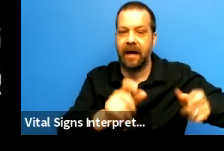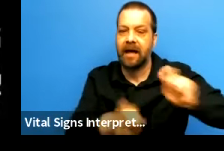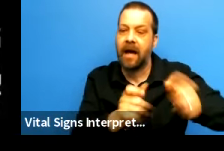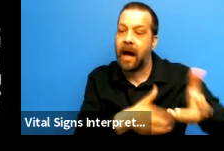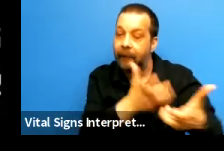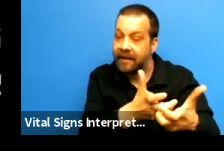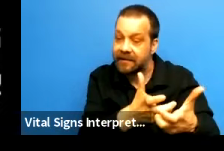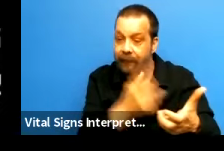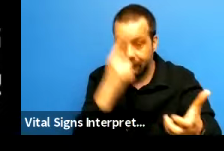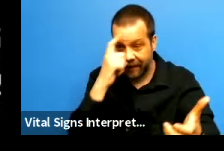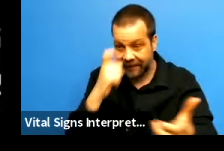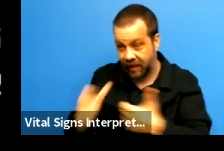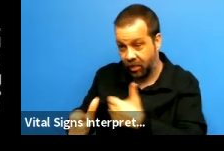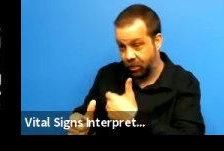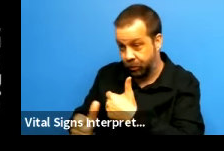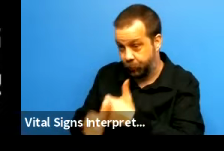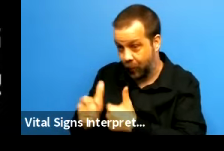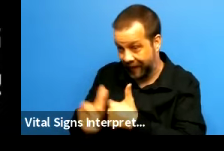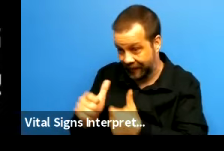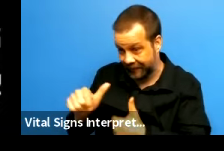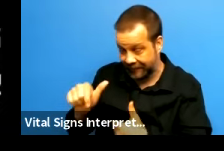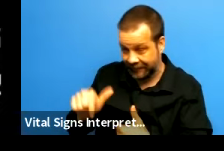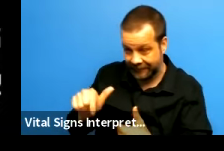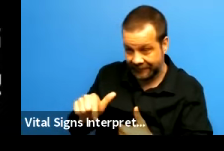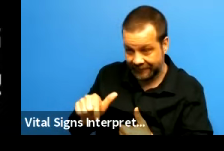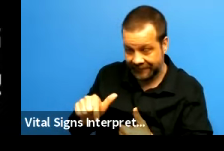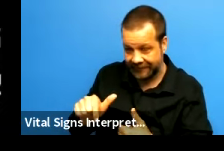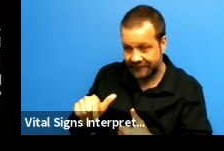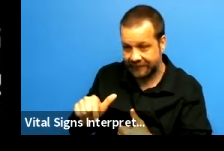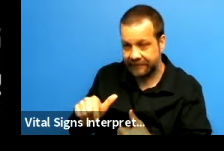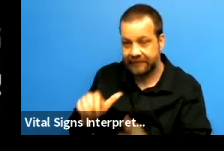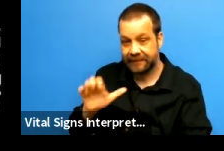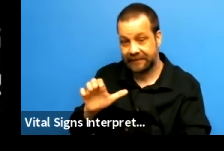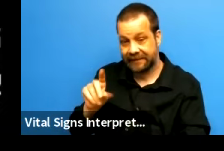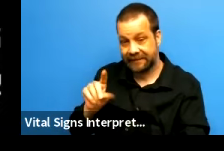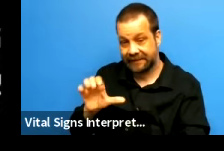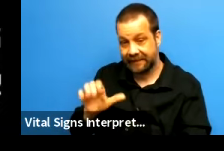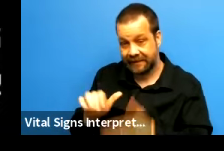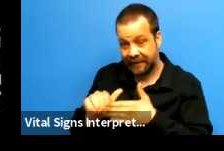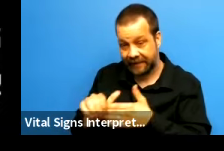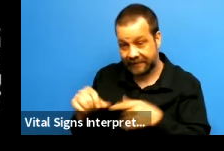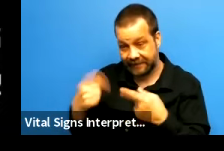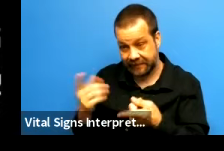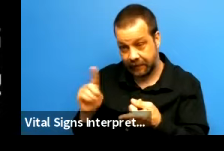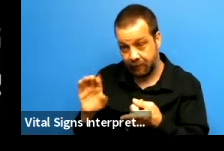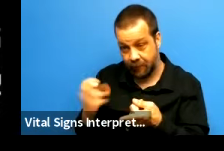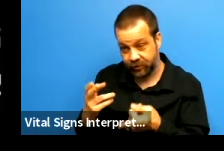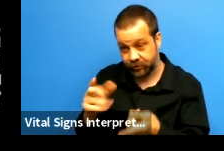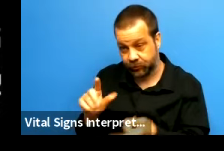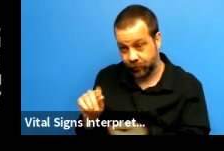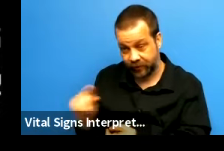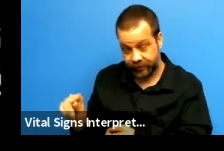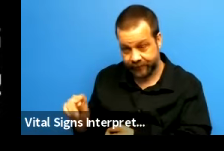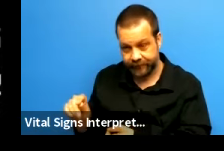Based on the CDC guidance since March 2020, the COVID-19 pandemic definitely meets the